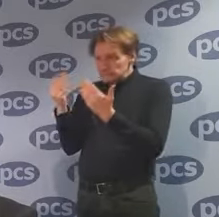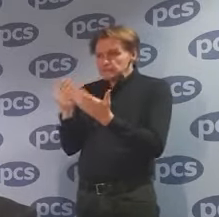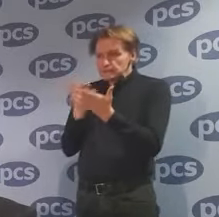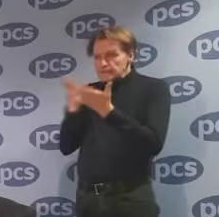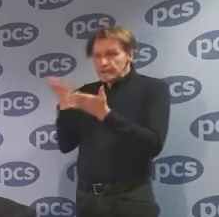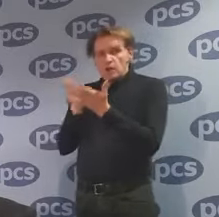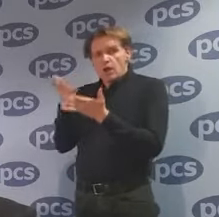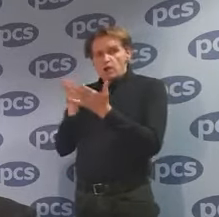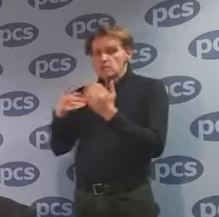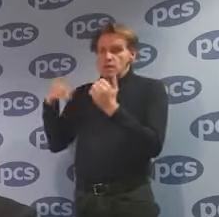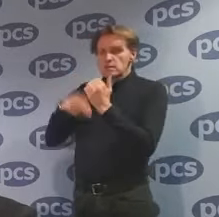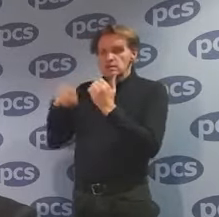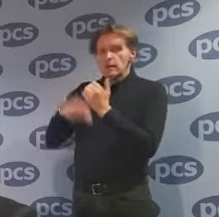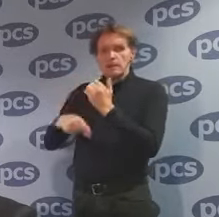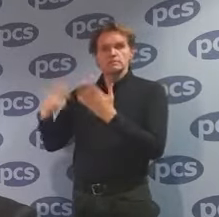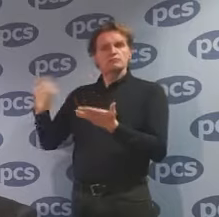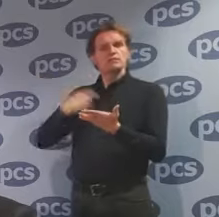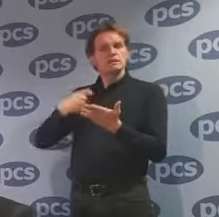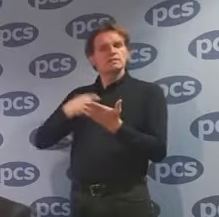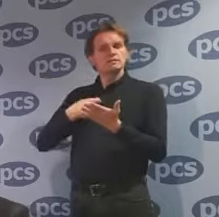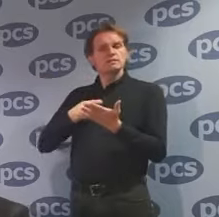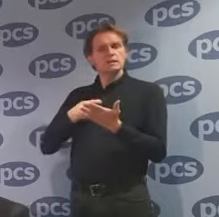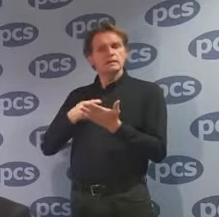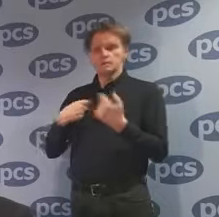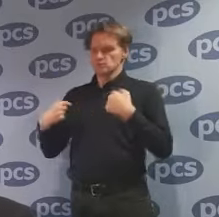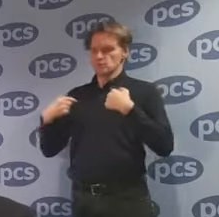cuts in terms and we have said to the Cabinet Office and I'm glad to say that